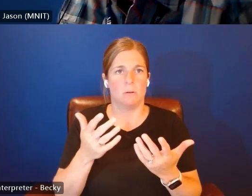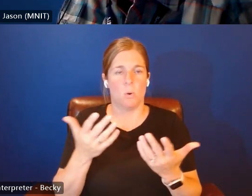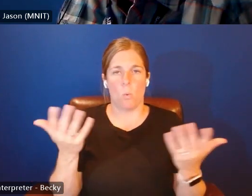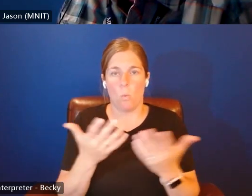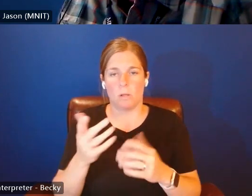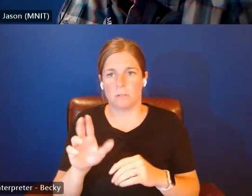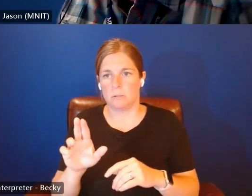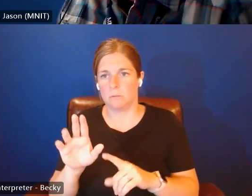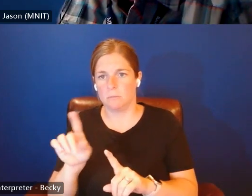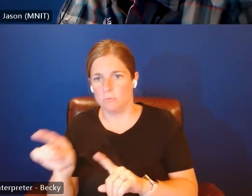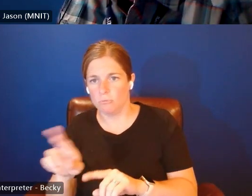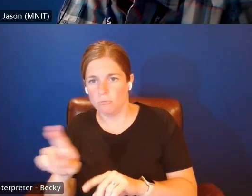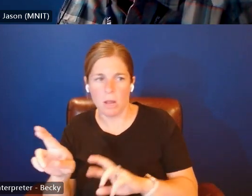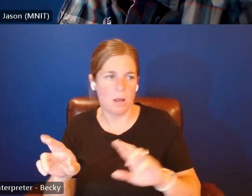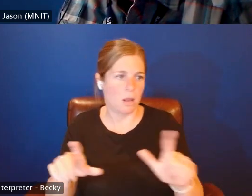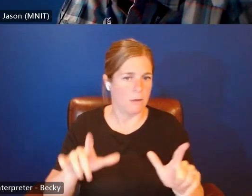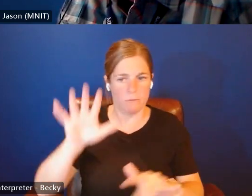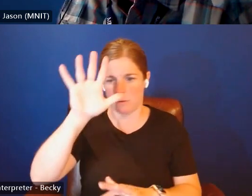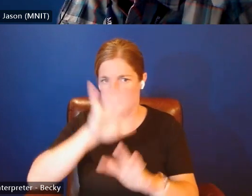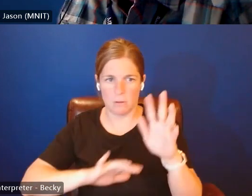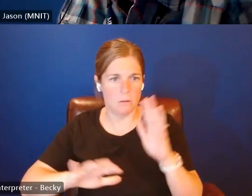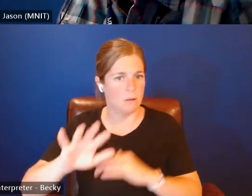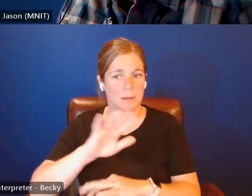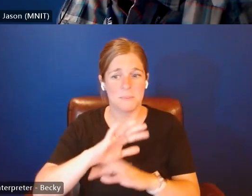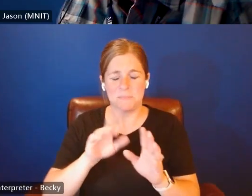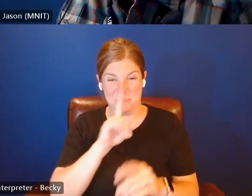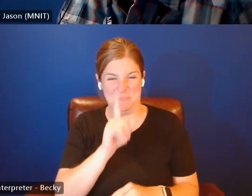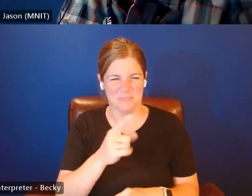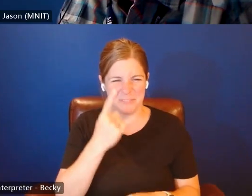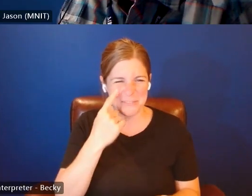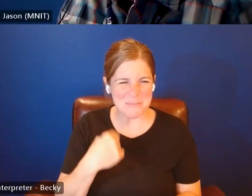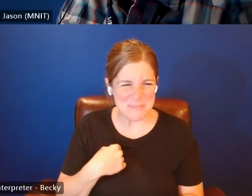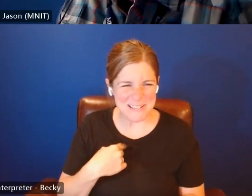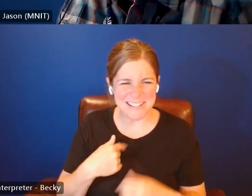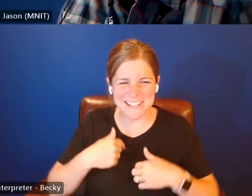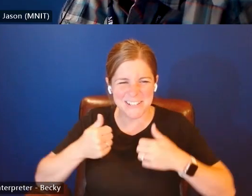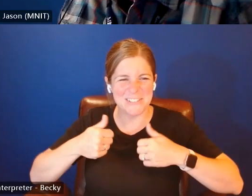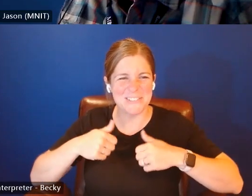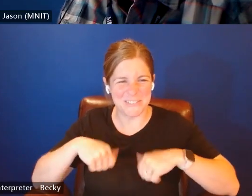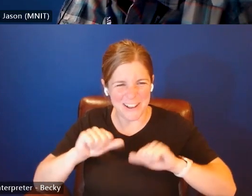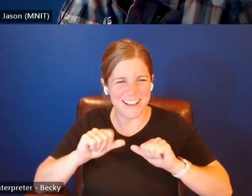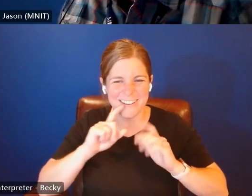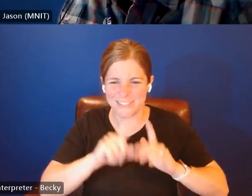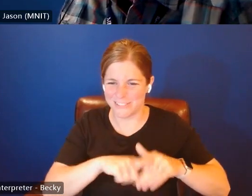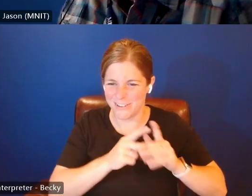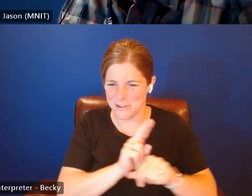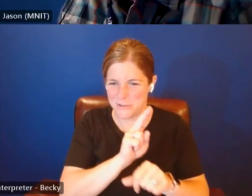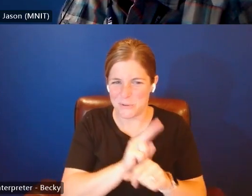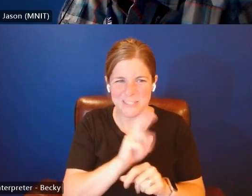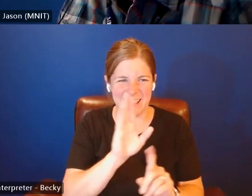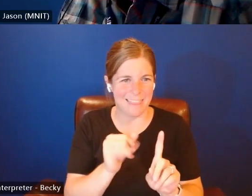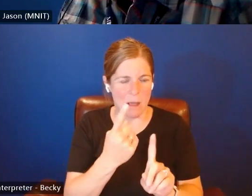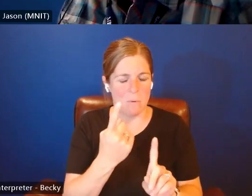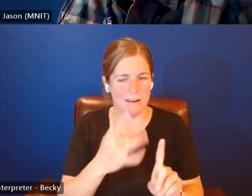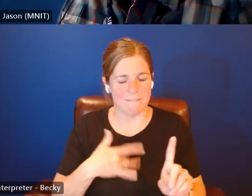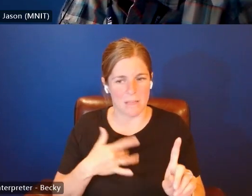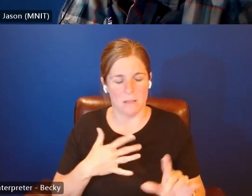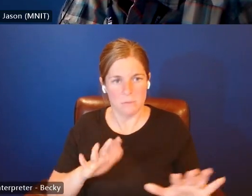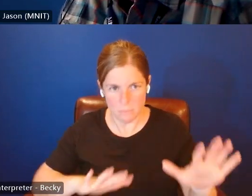It was kind of a unique experience when I started using that one because it gave me that orientation.